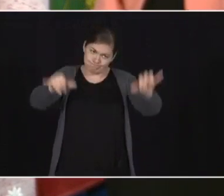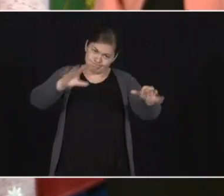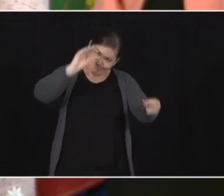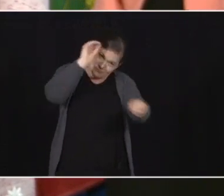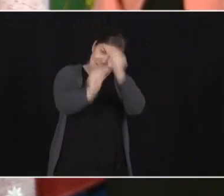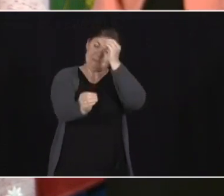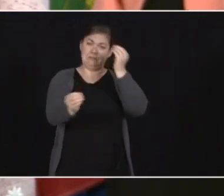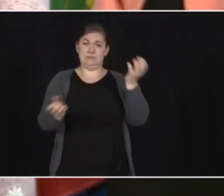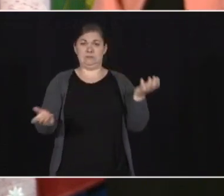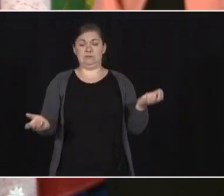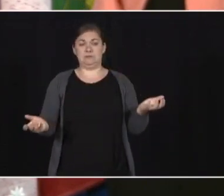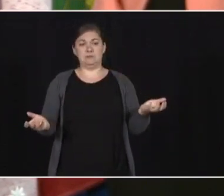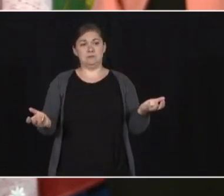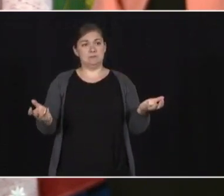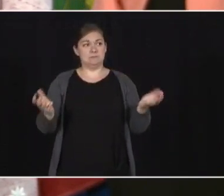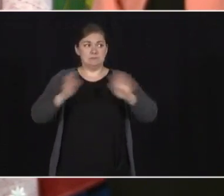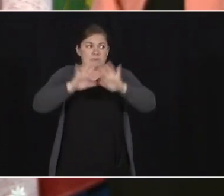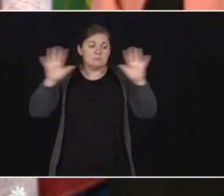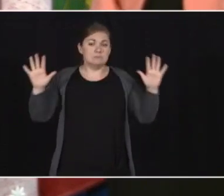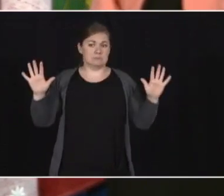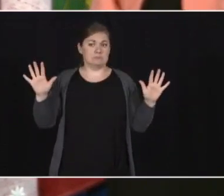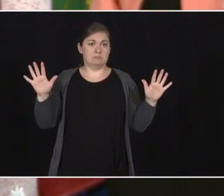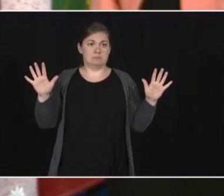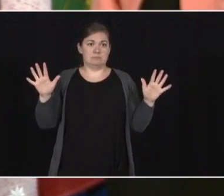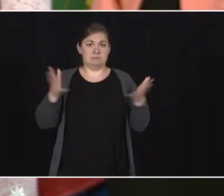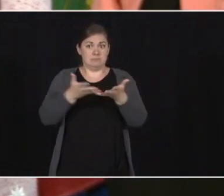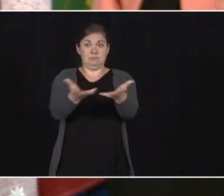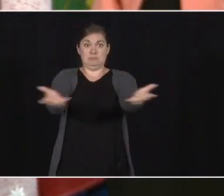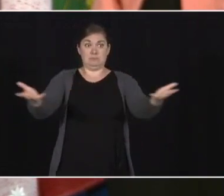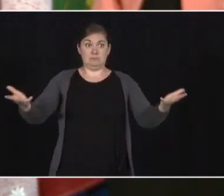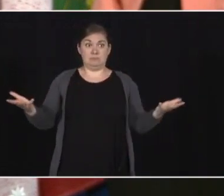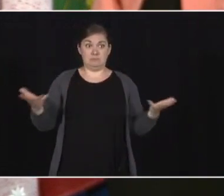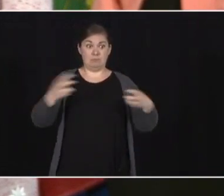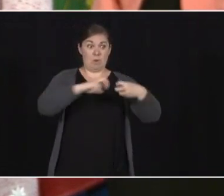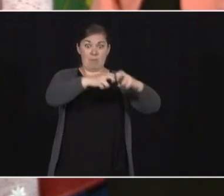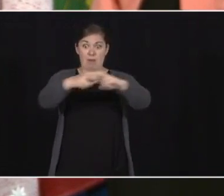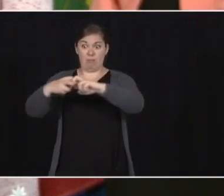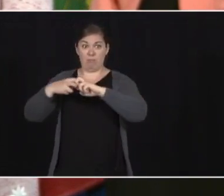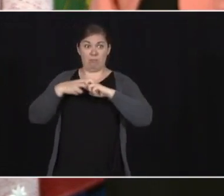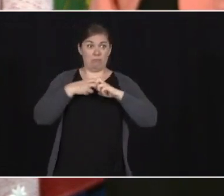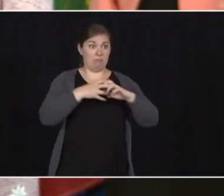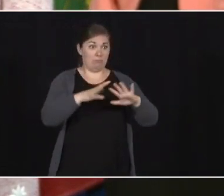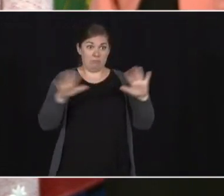that have these issues. That's my laser focus on this.